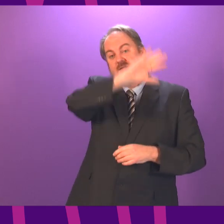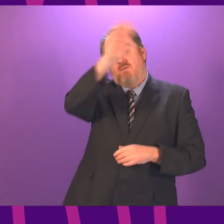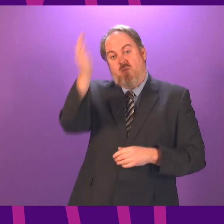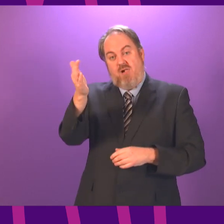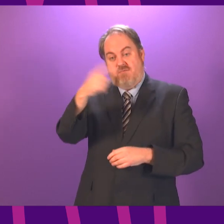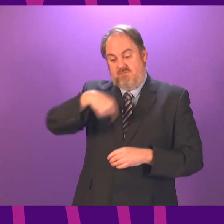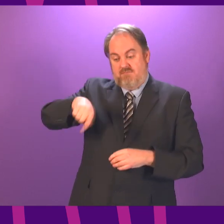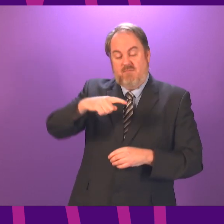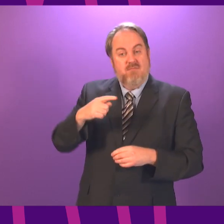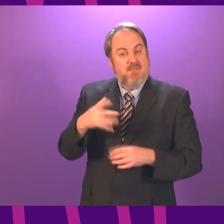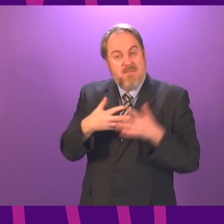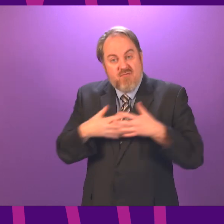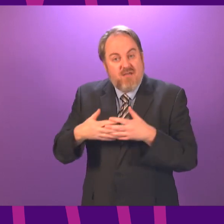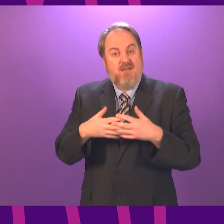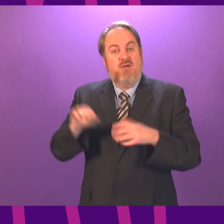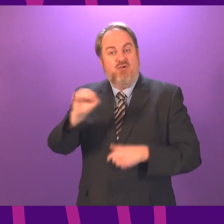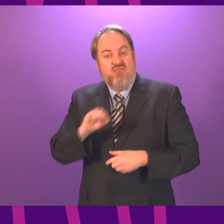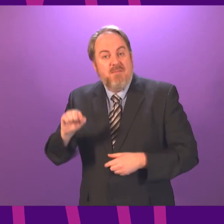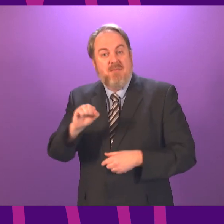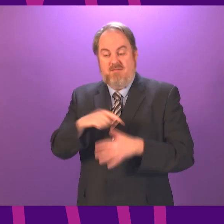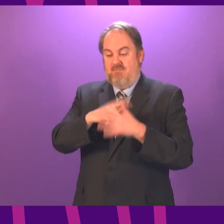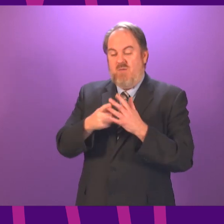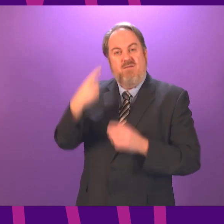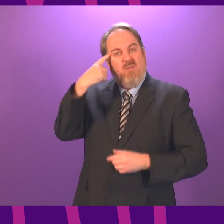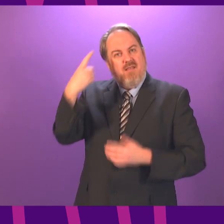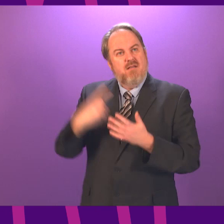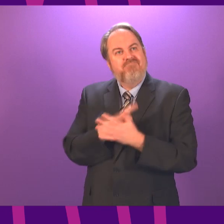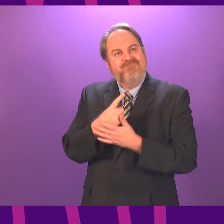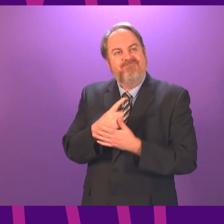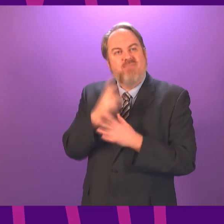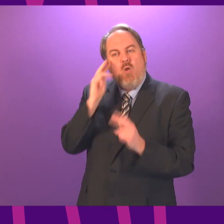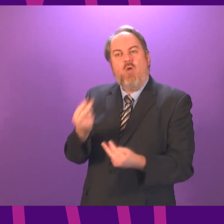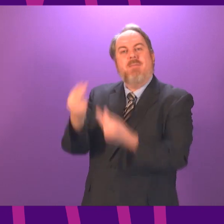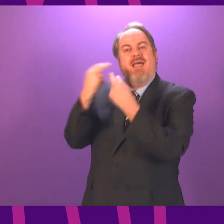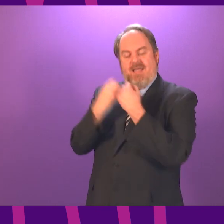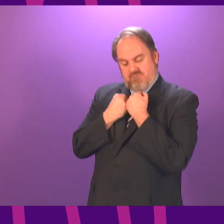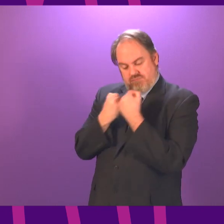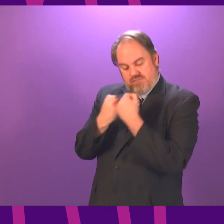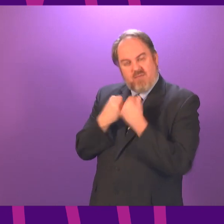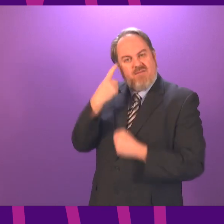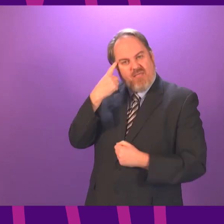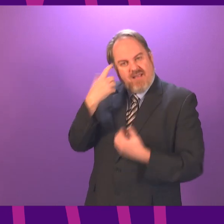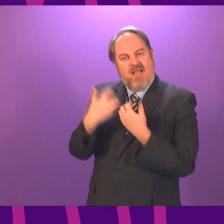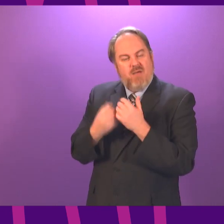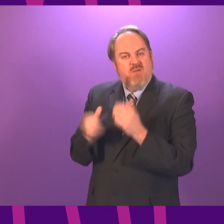Let me end my answer where I started. According to Audit Scotland, “The Scottish Government and NHS in Scotland responded quickly to the rapidly developing